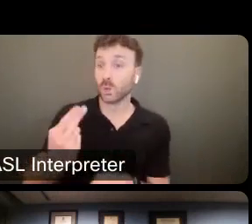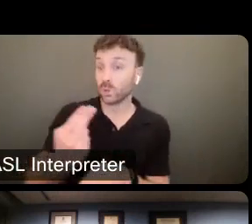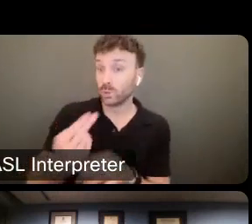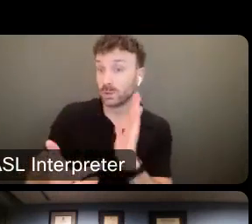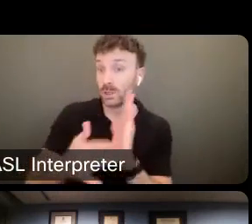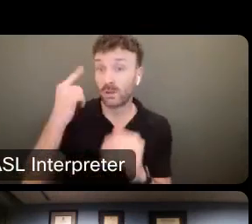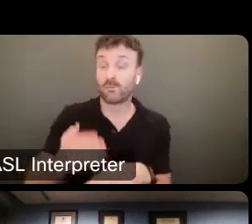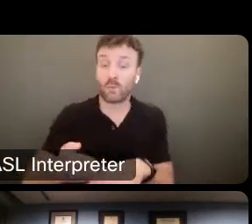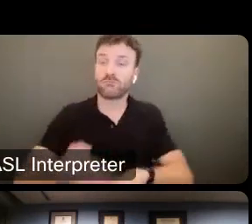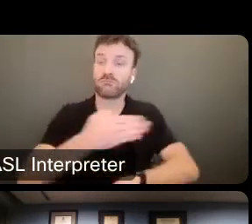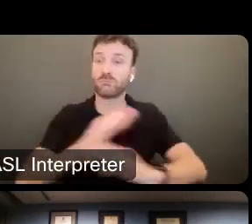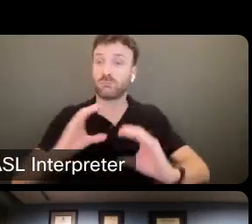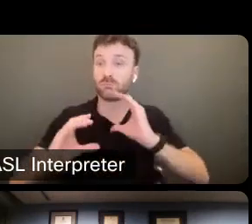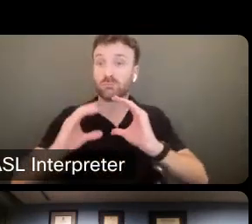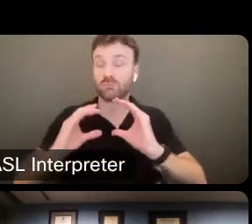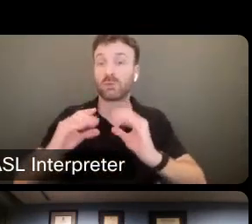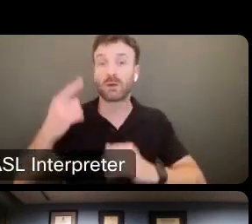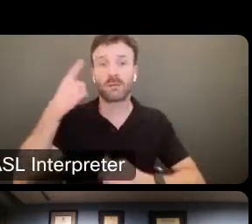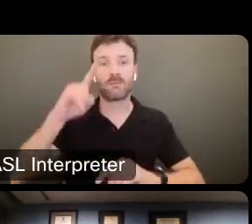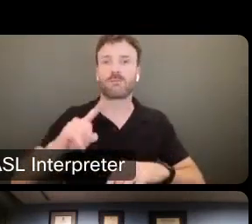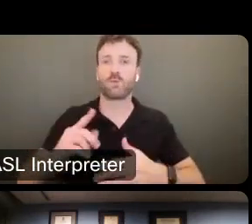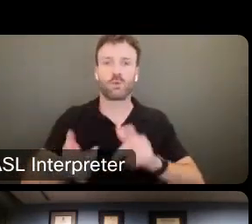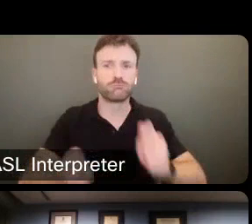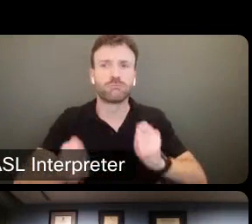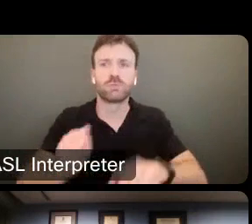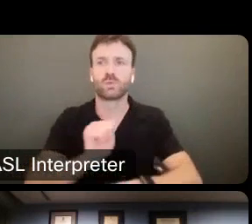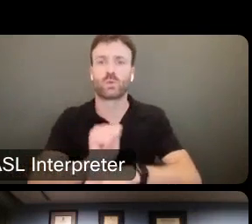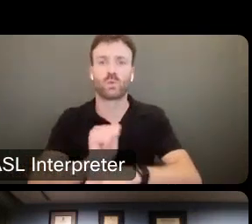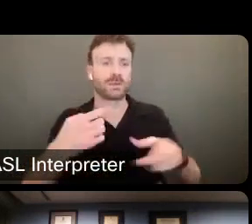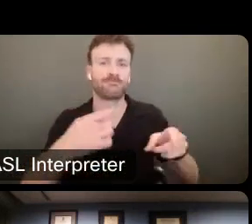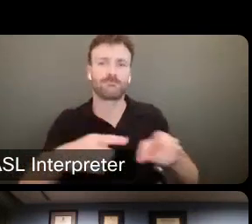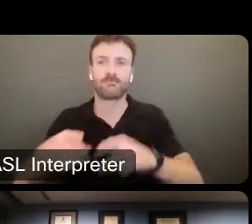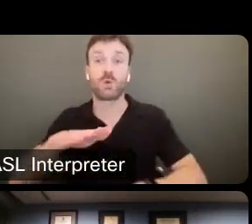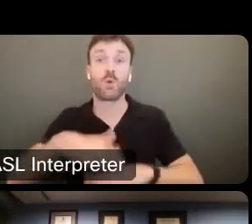on the dynamic work taking place around our city streets will allow pedestrians and cyclists